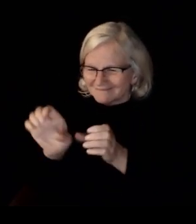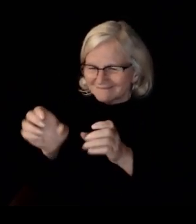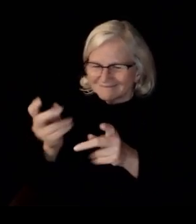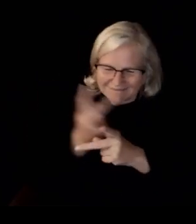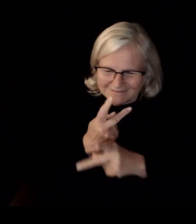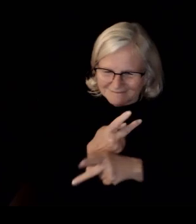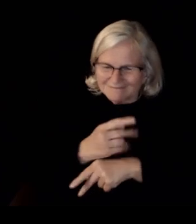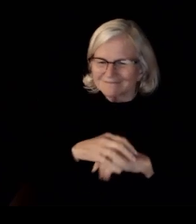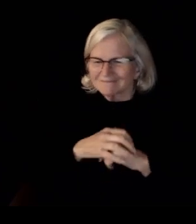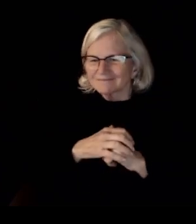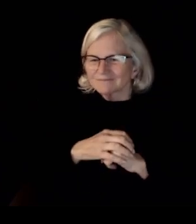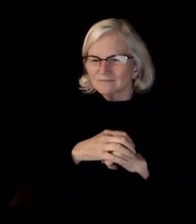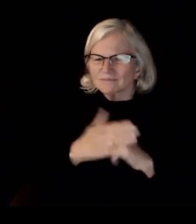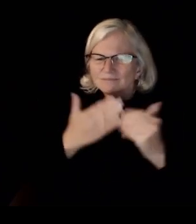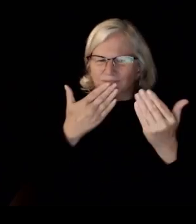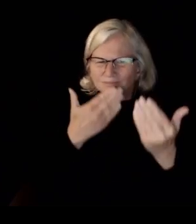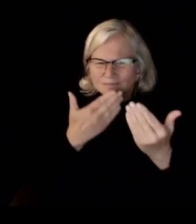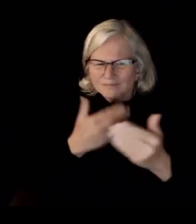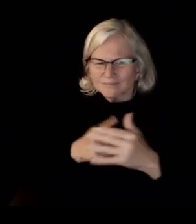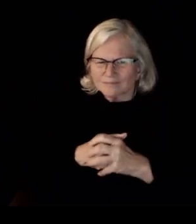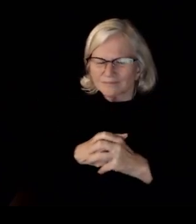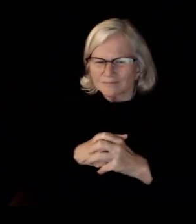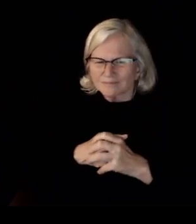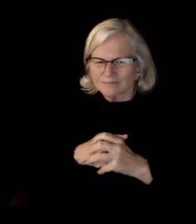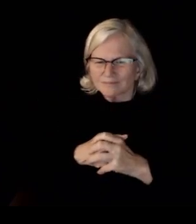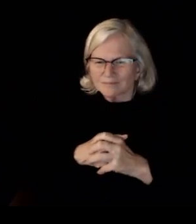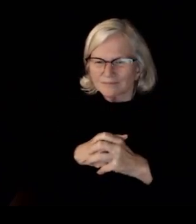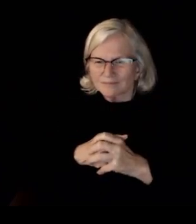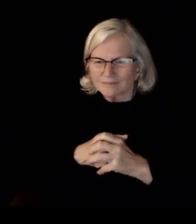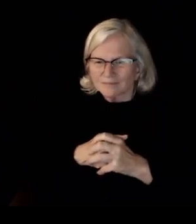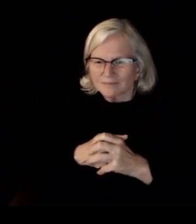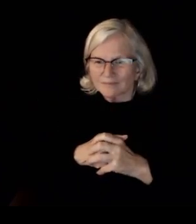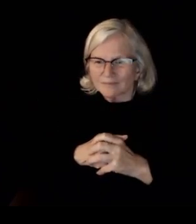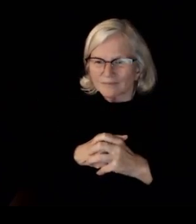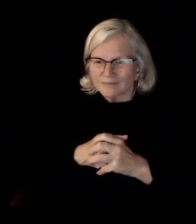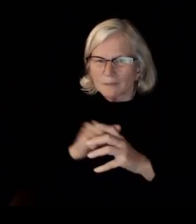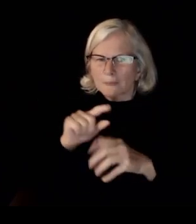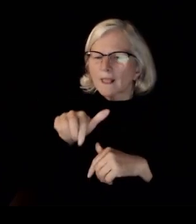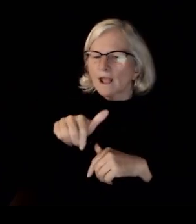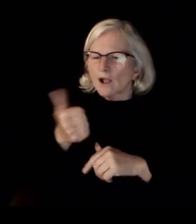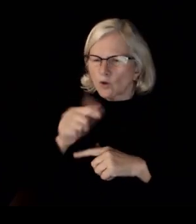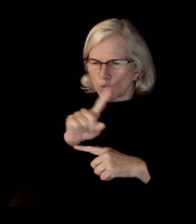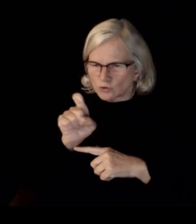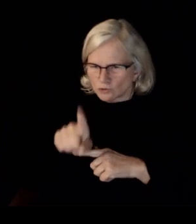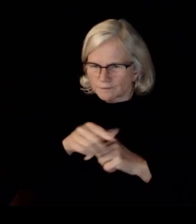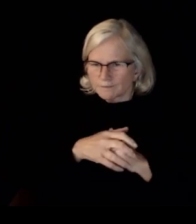Operator: Your next question comes from Bill Warner, Minnesota News Network.